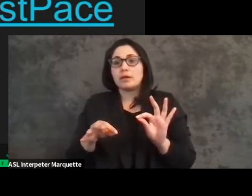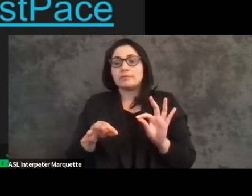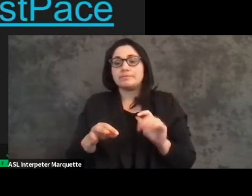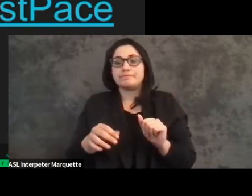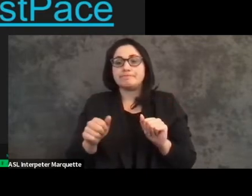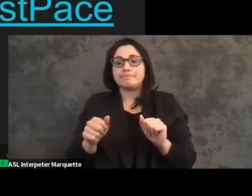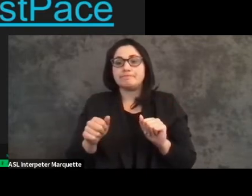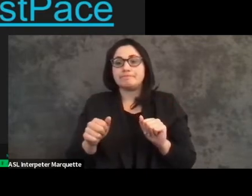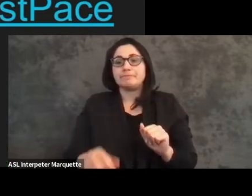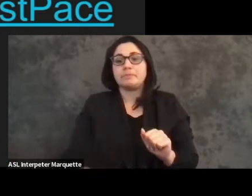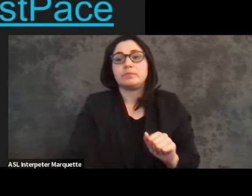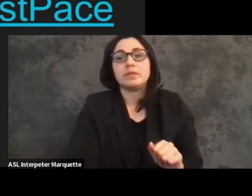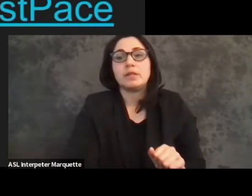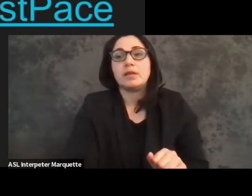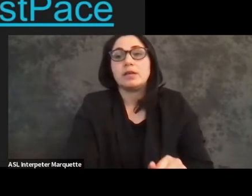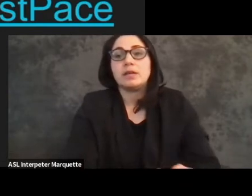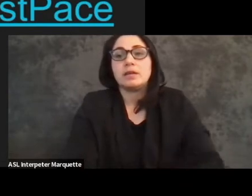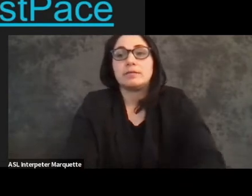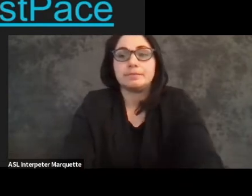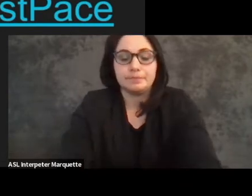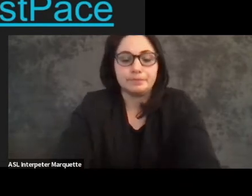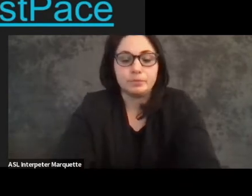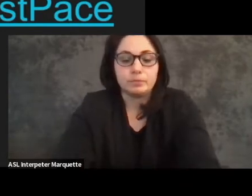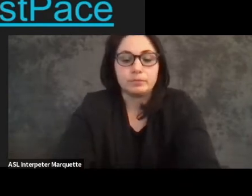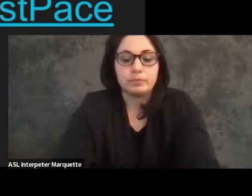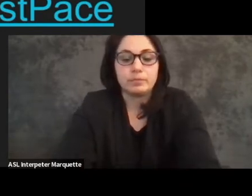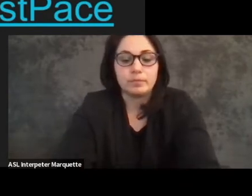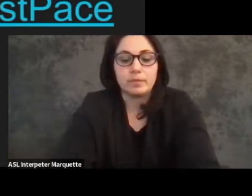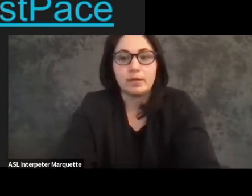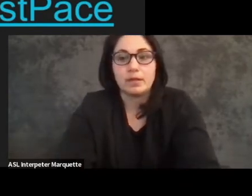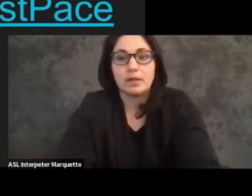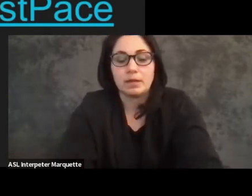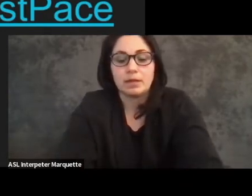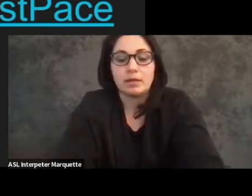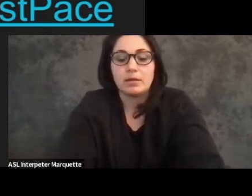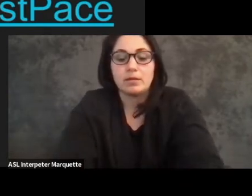recognition of worth and humanity. And then in the 2020 film Crip Camp, which was otherwise